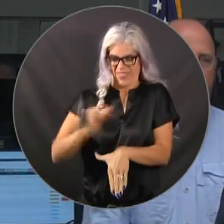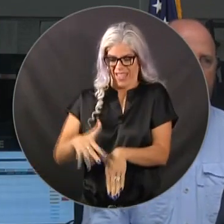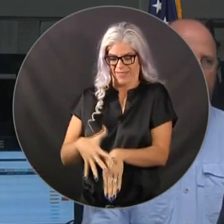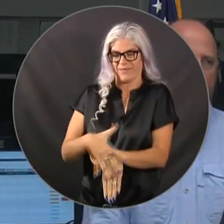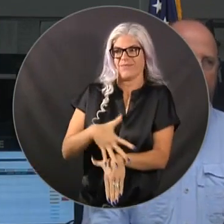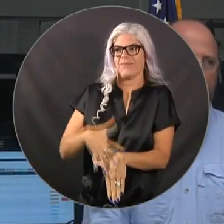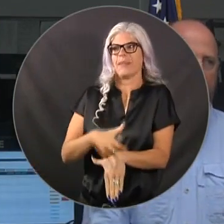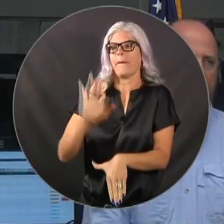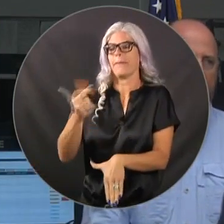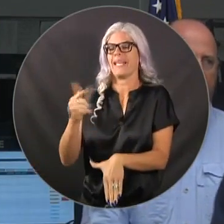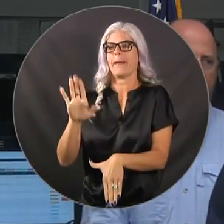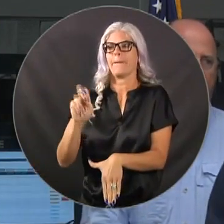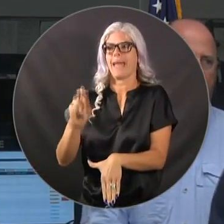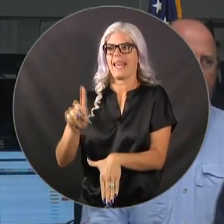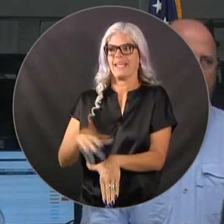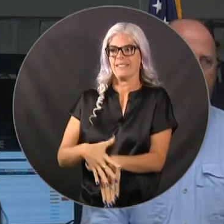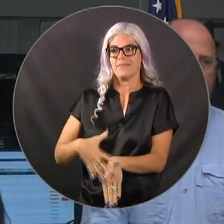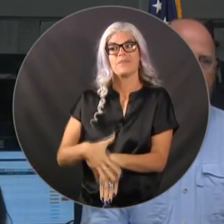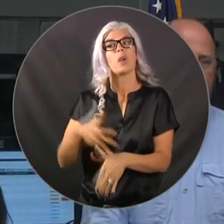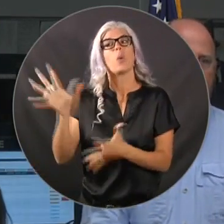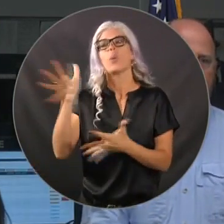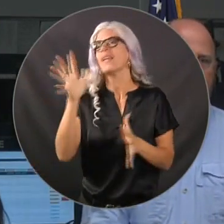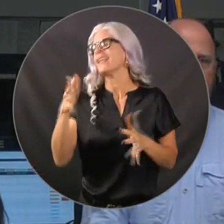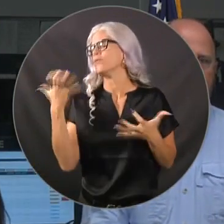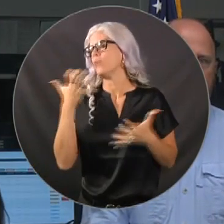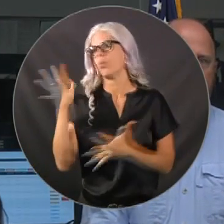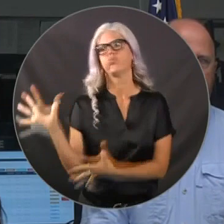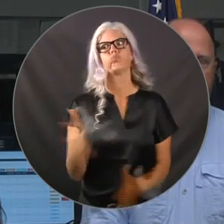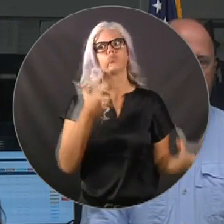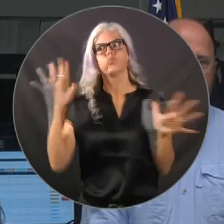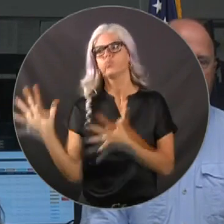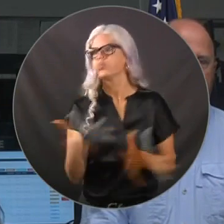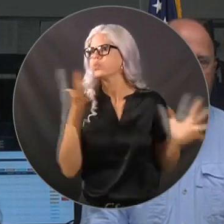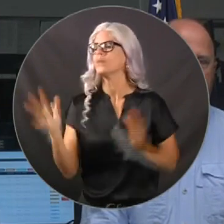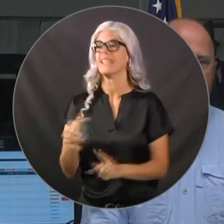from the storm is still v stretches far beyond the